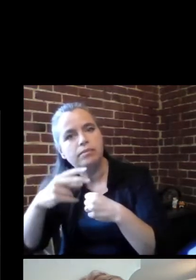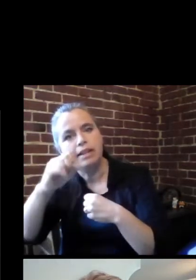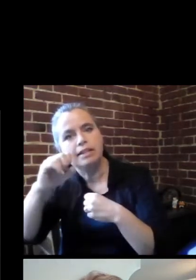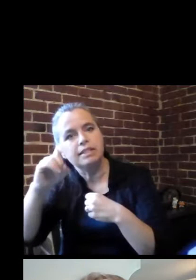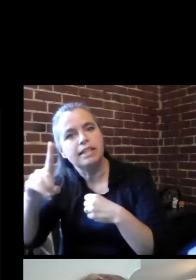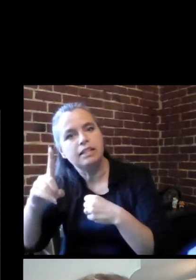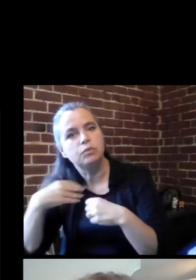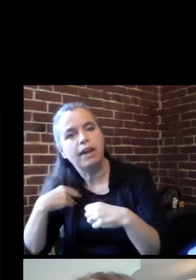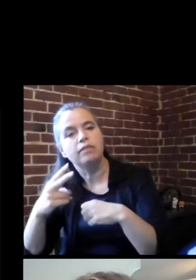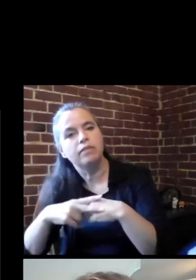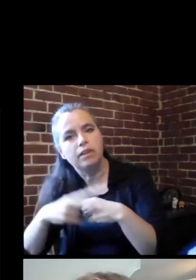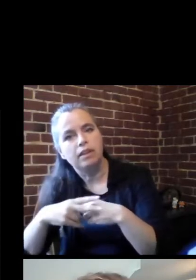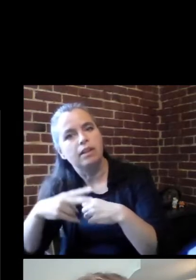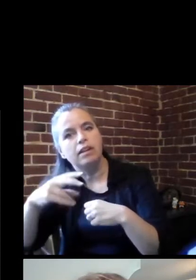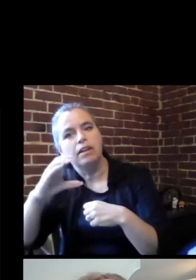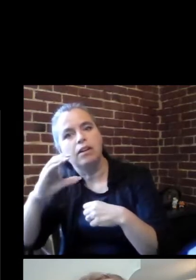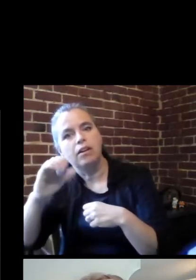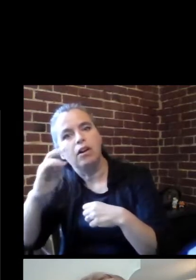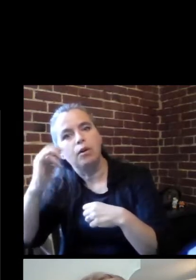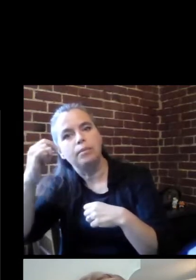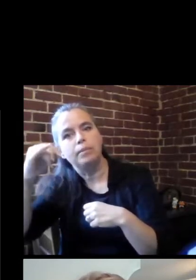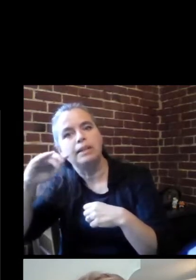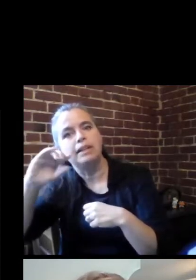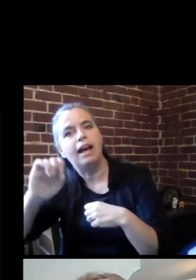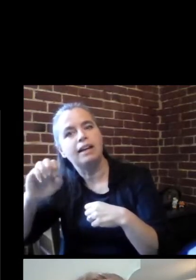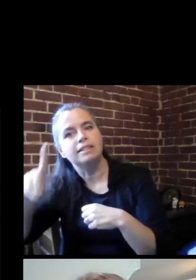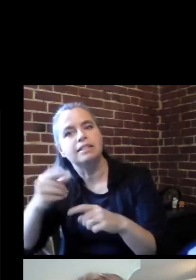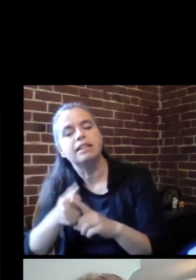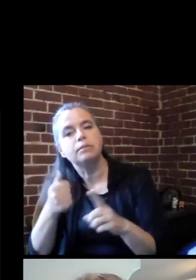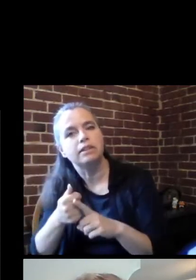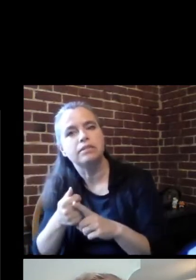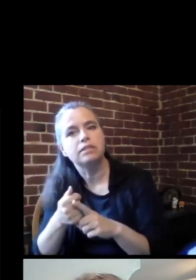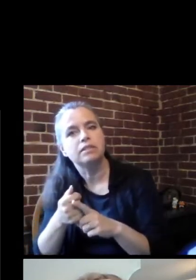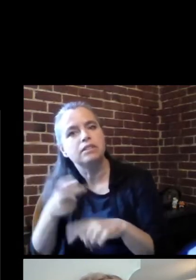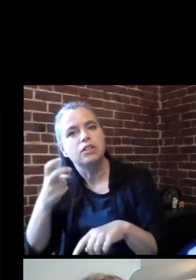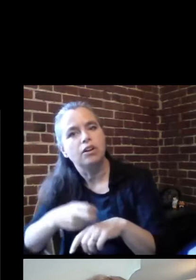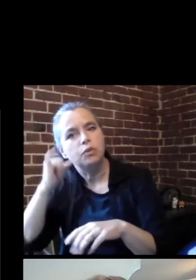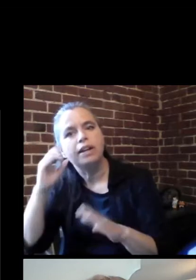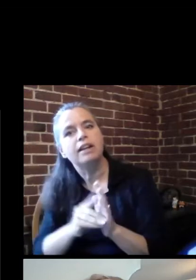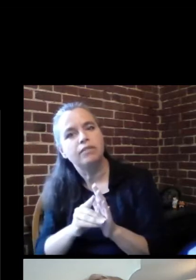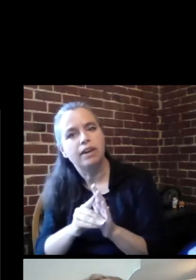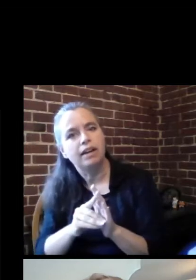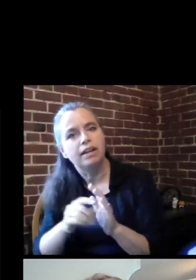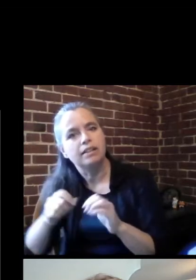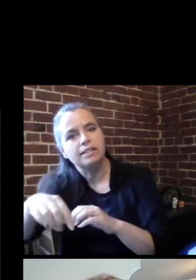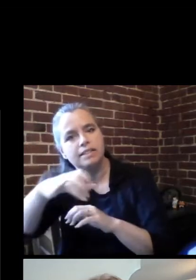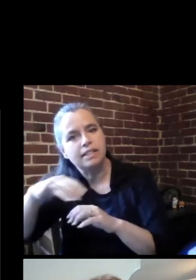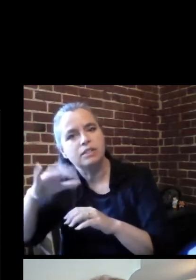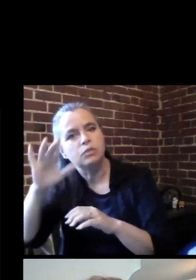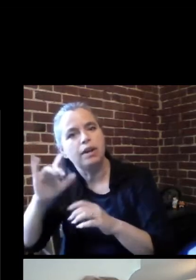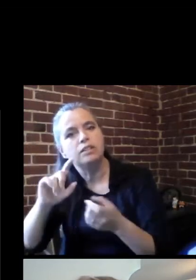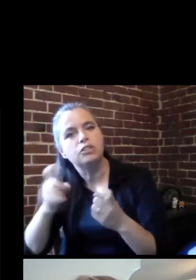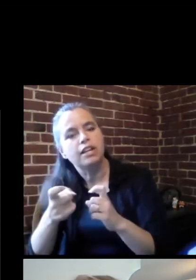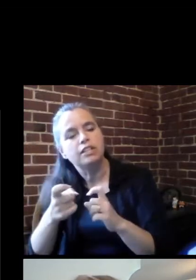That makes it a little tricky for paleoethnobotanists to identify seeds sometimes because it can warp the shape, part of it can chip off because they're more brittle.